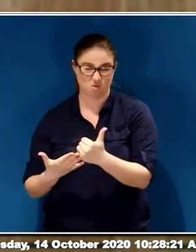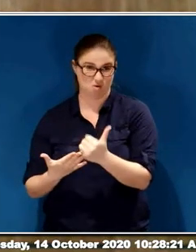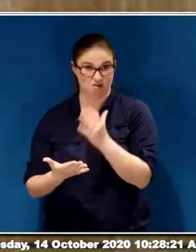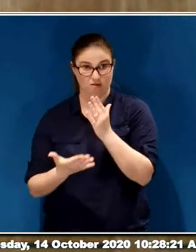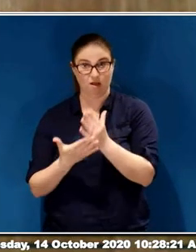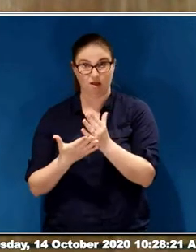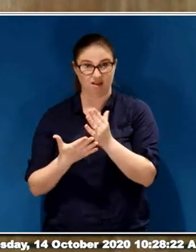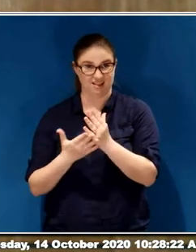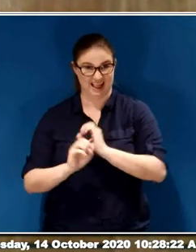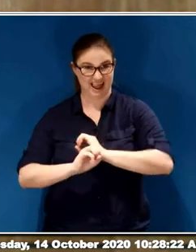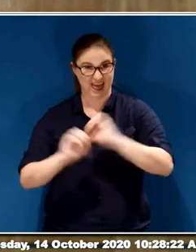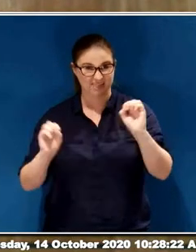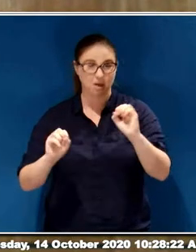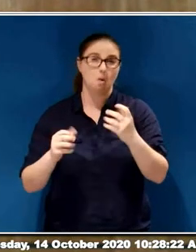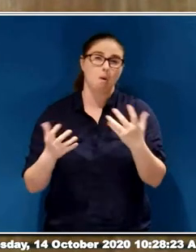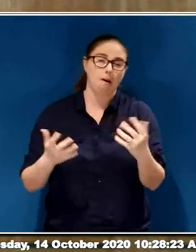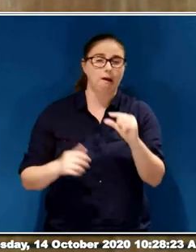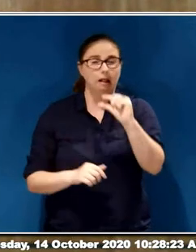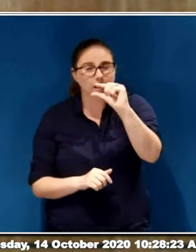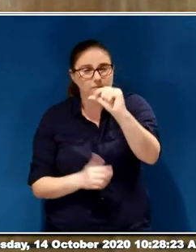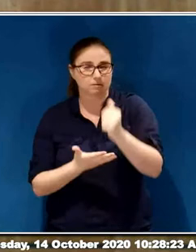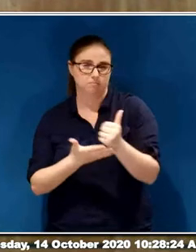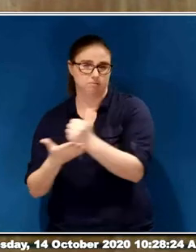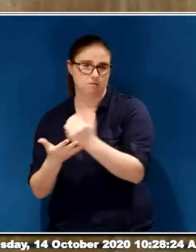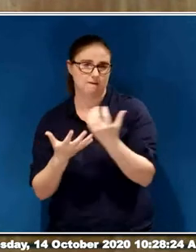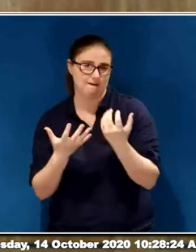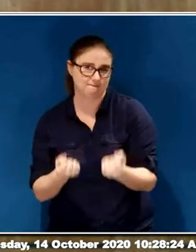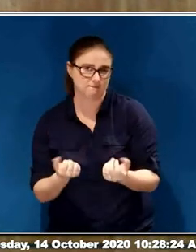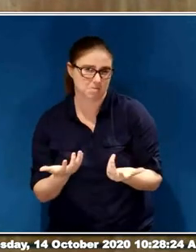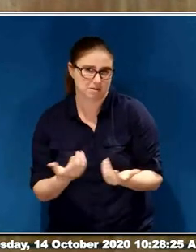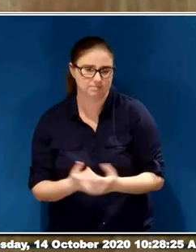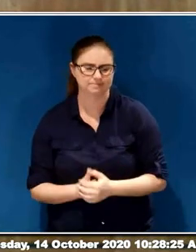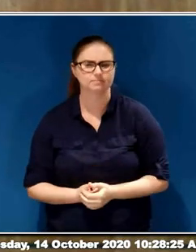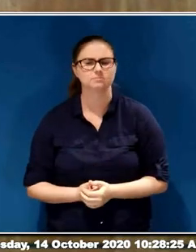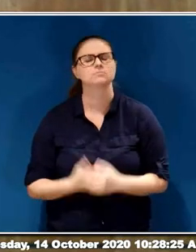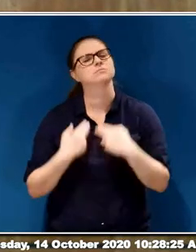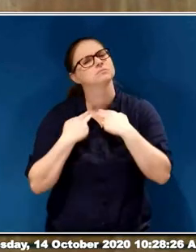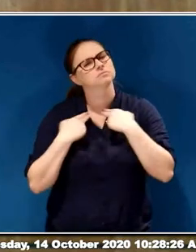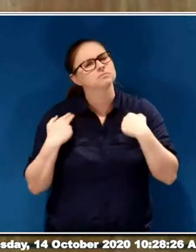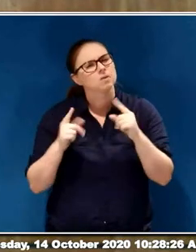Can you give an example of what was missing that he had had previously? Some teacher aides or the ---